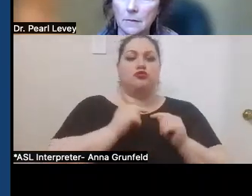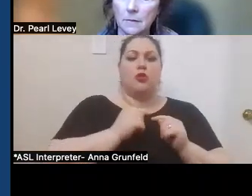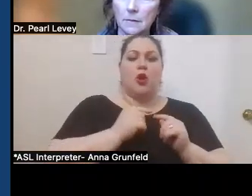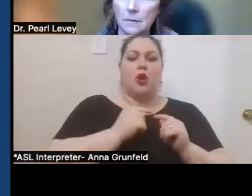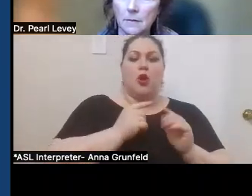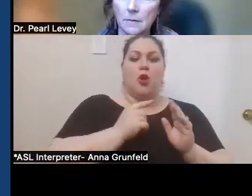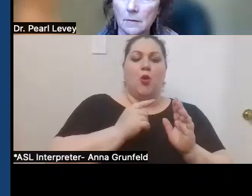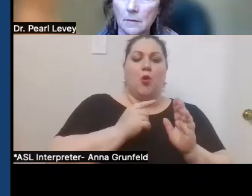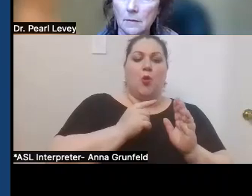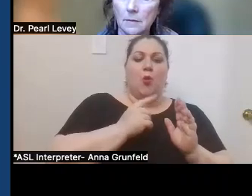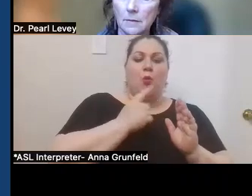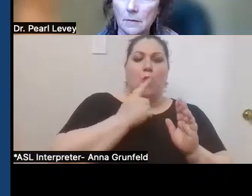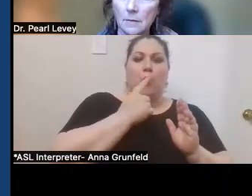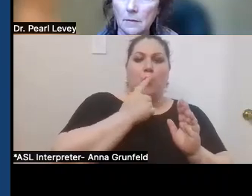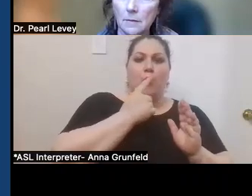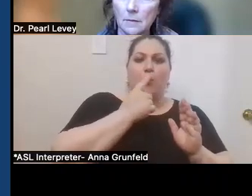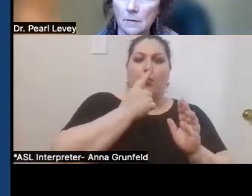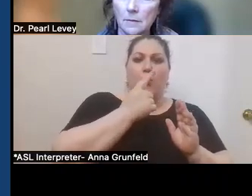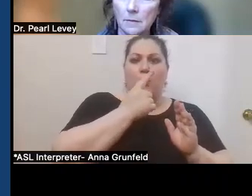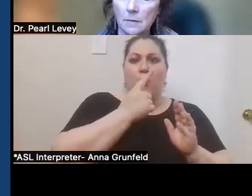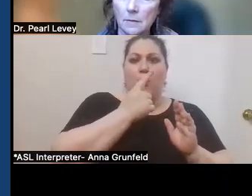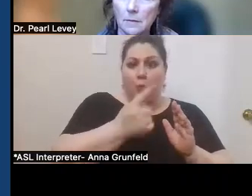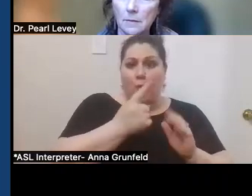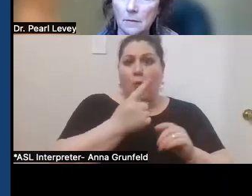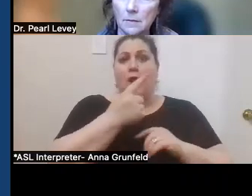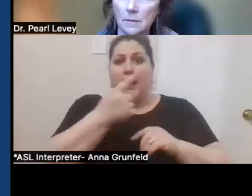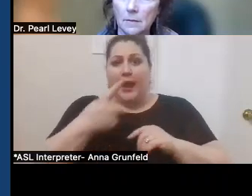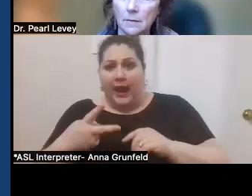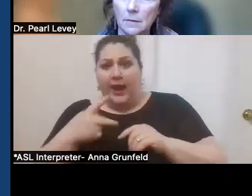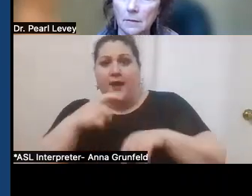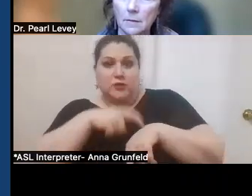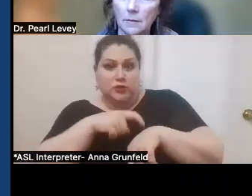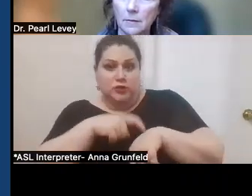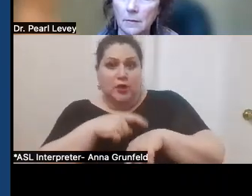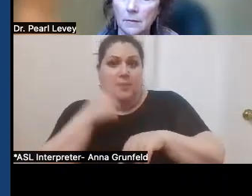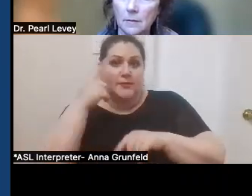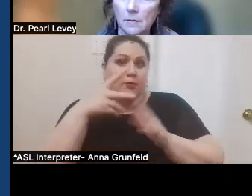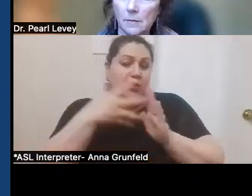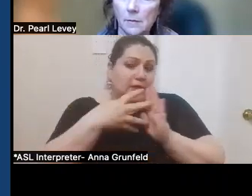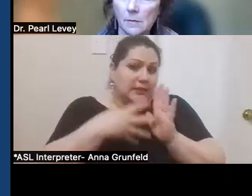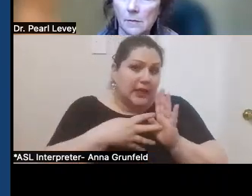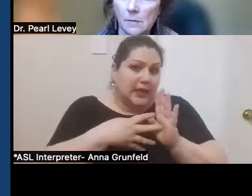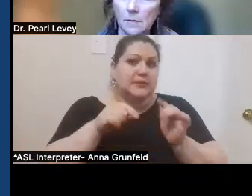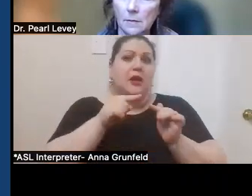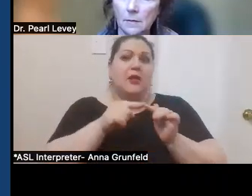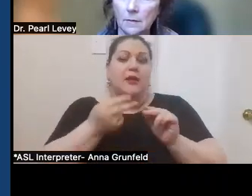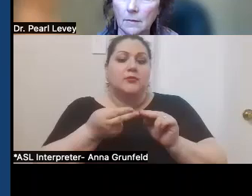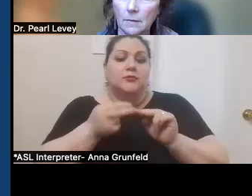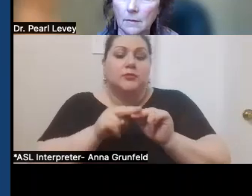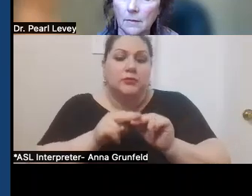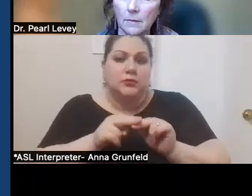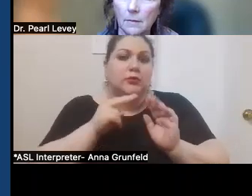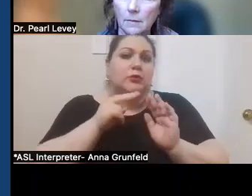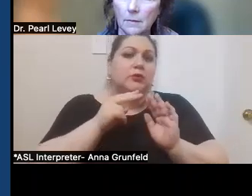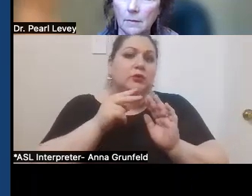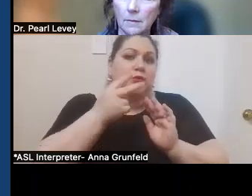because it could be a long process where they try that, that doesn't work and then we have to go back and retract the accommodations and it just goes on and on.